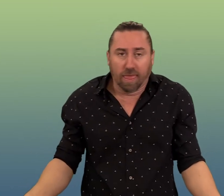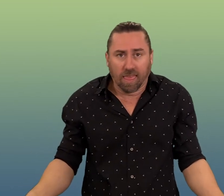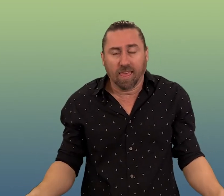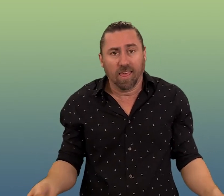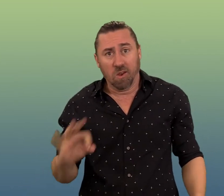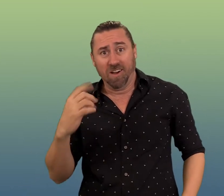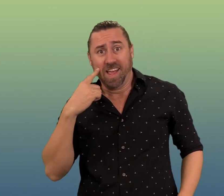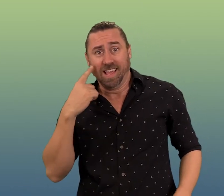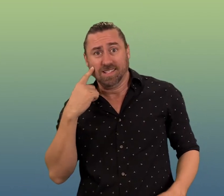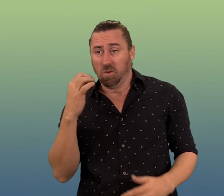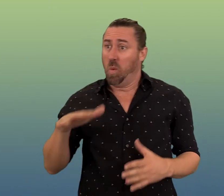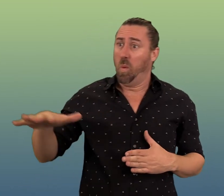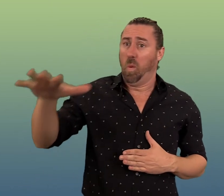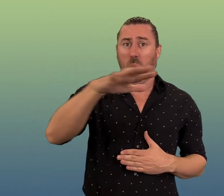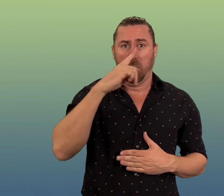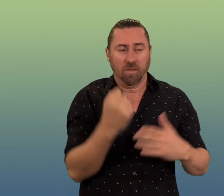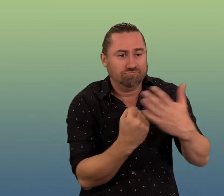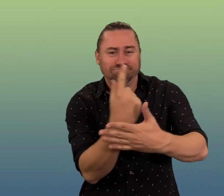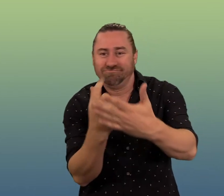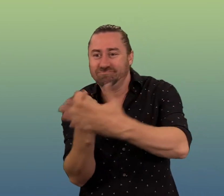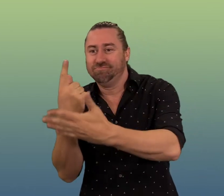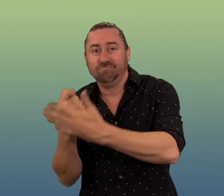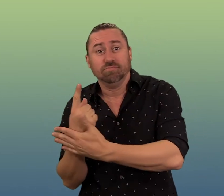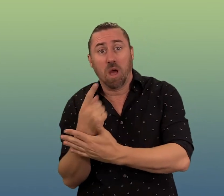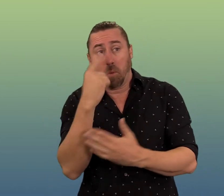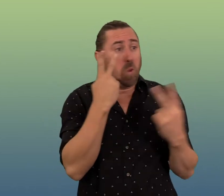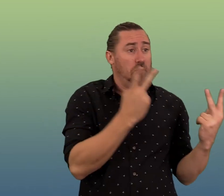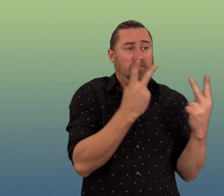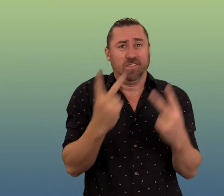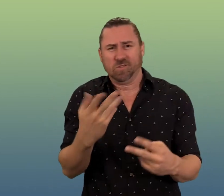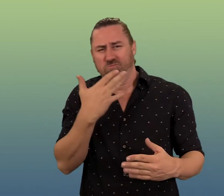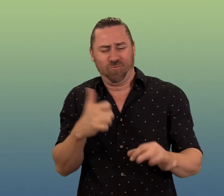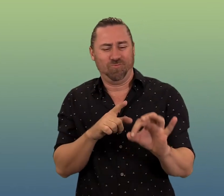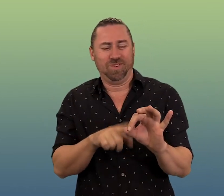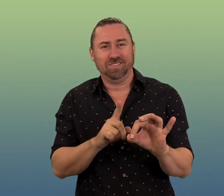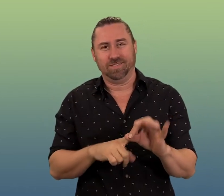This is a daily challenge for many in our community and visitors to our beautiful state.